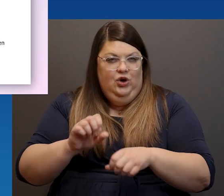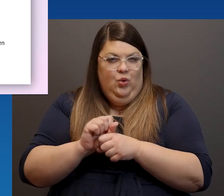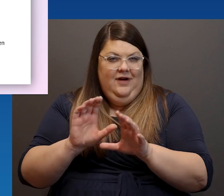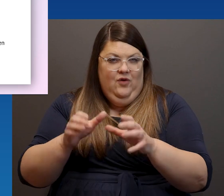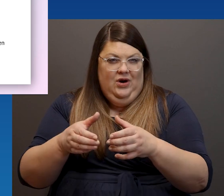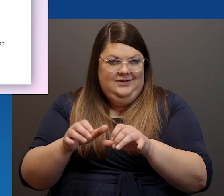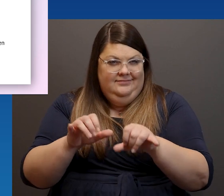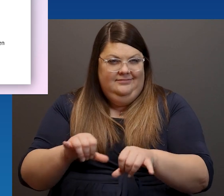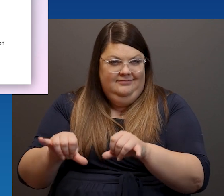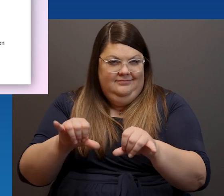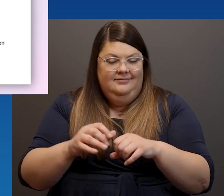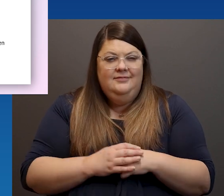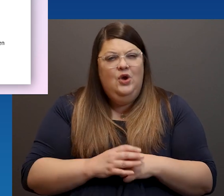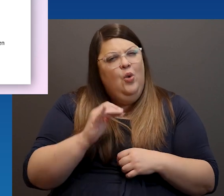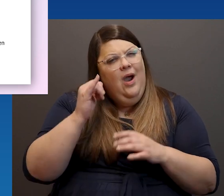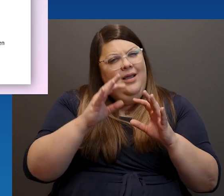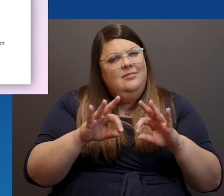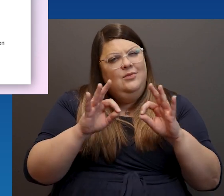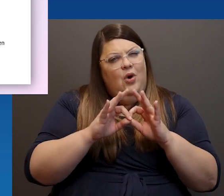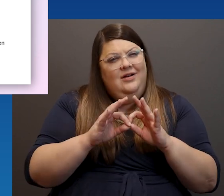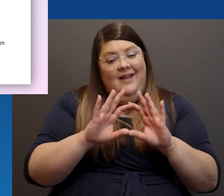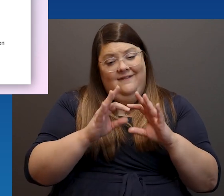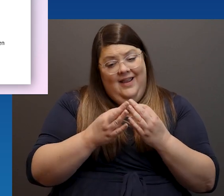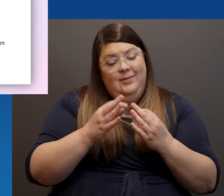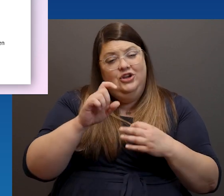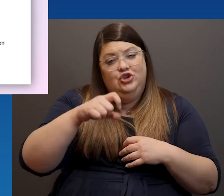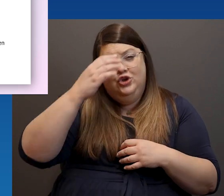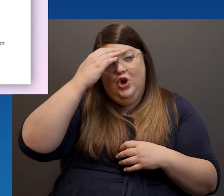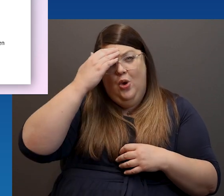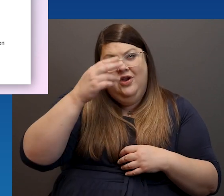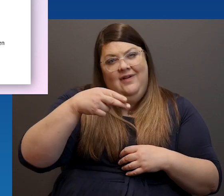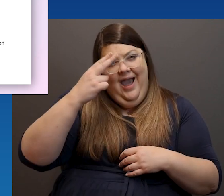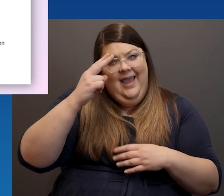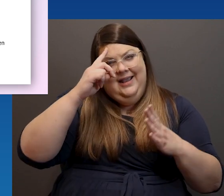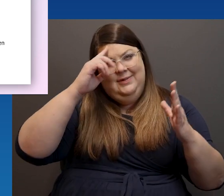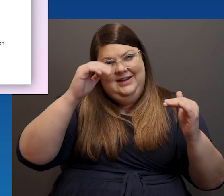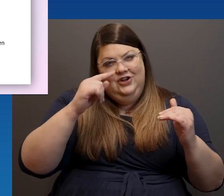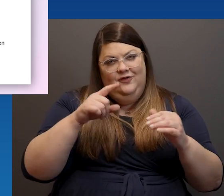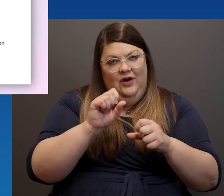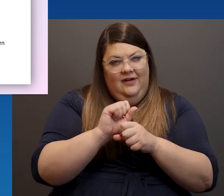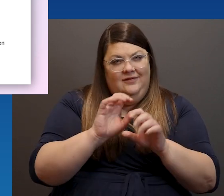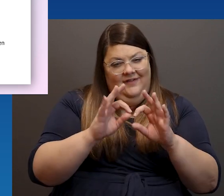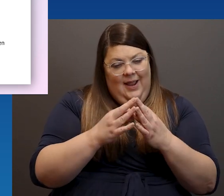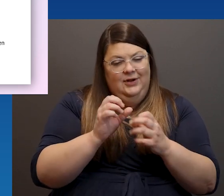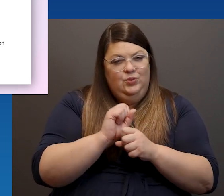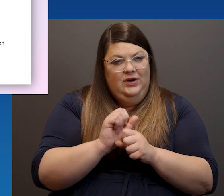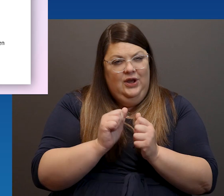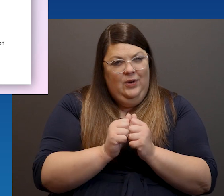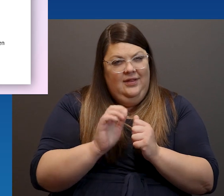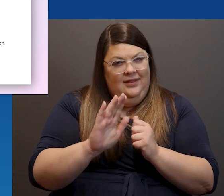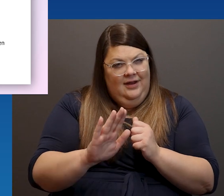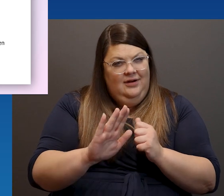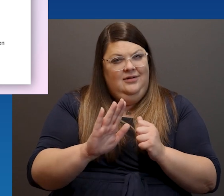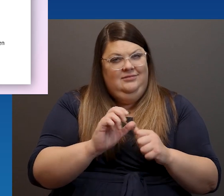Families should know that there are high expectations for those working with their children. Providing parent perspective on what these standards